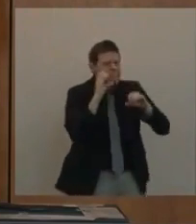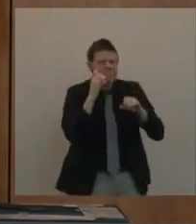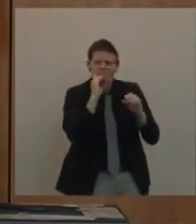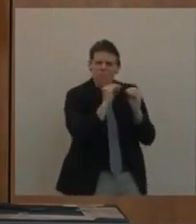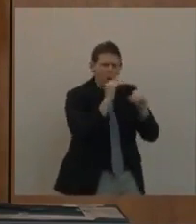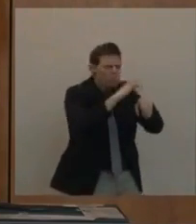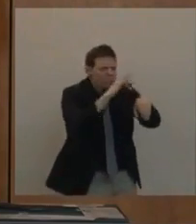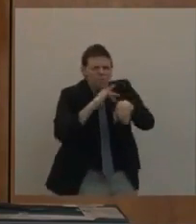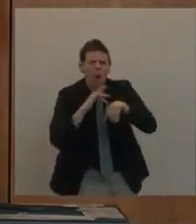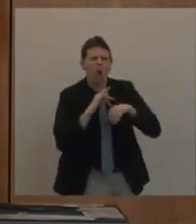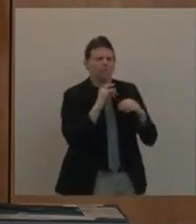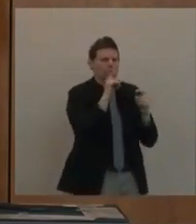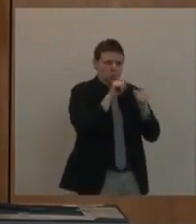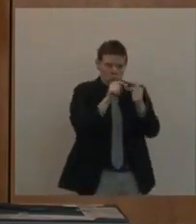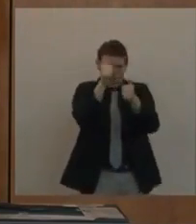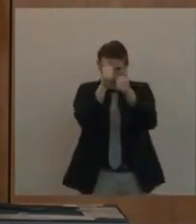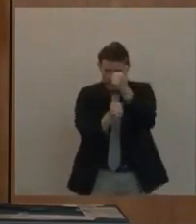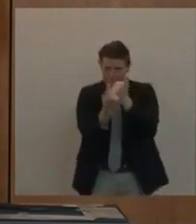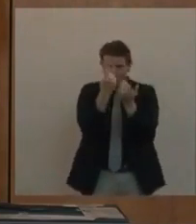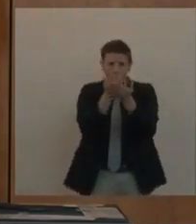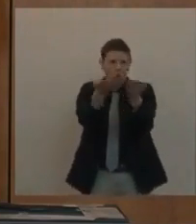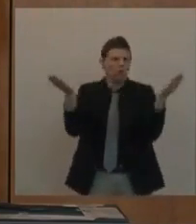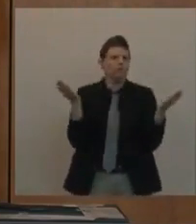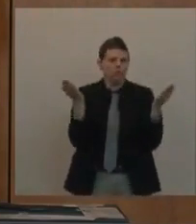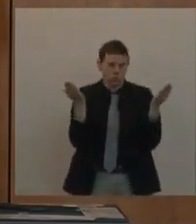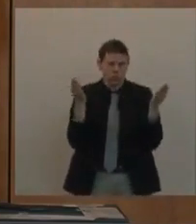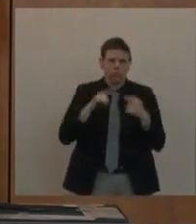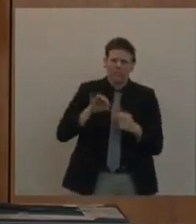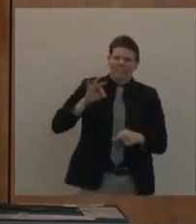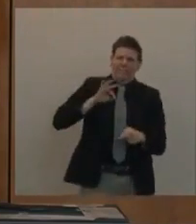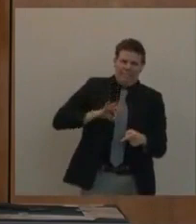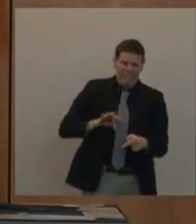WE ARE GOING TO LOOK FOR MORE RESOURCES.